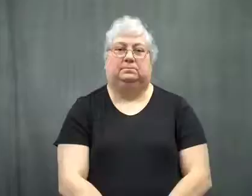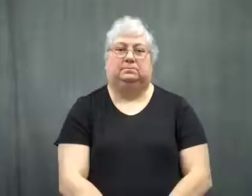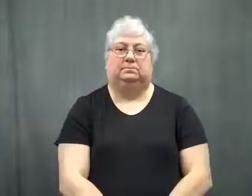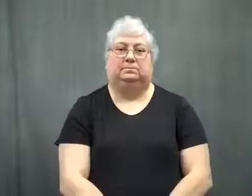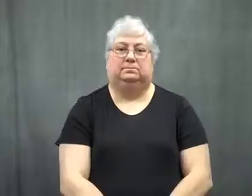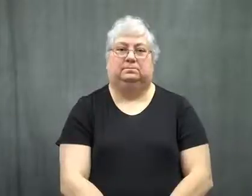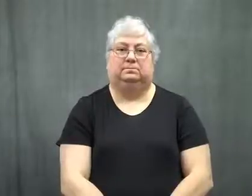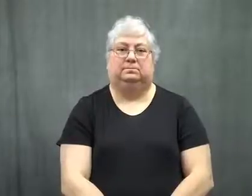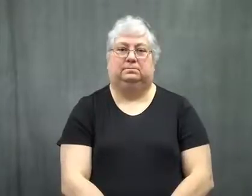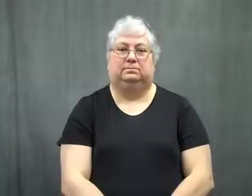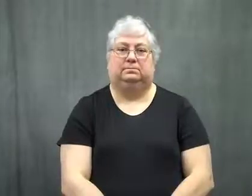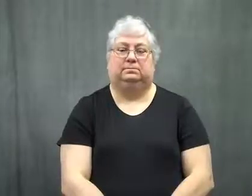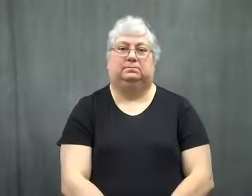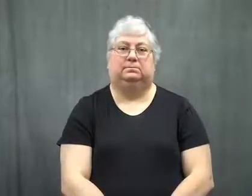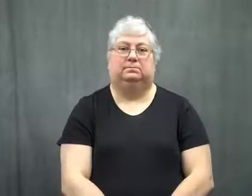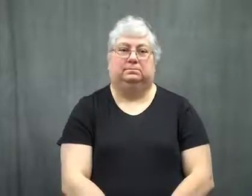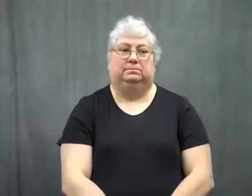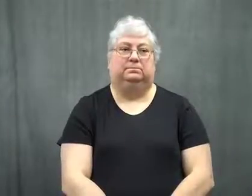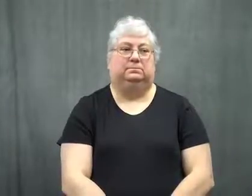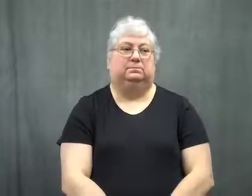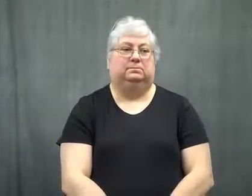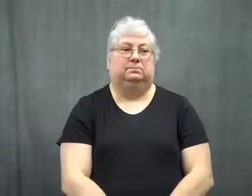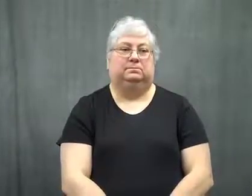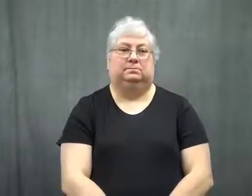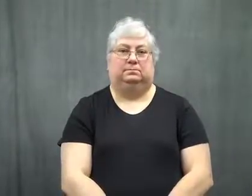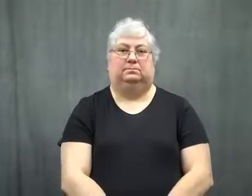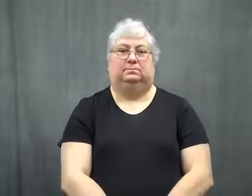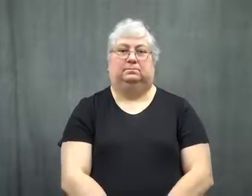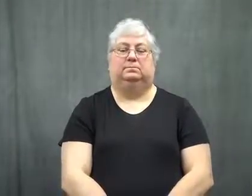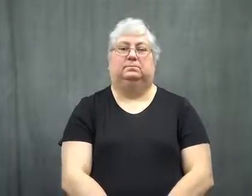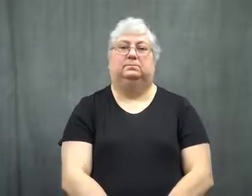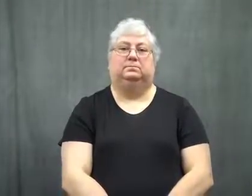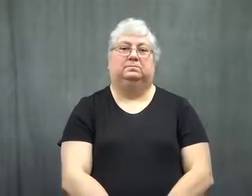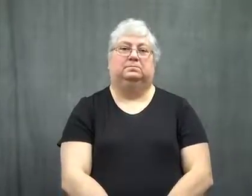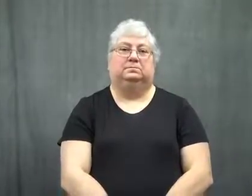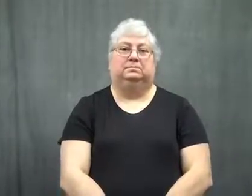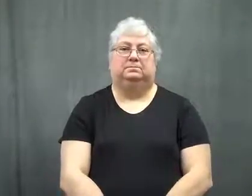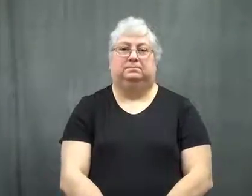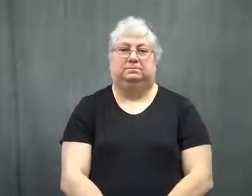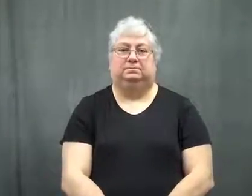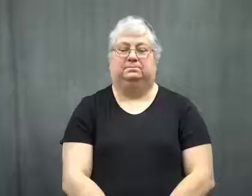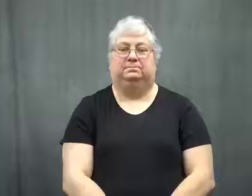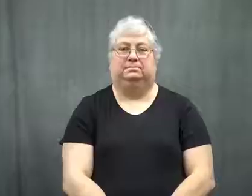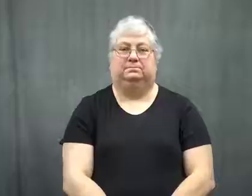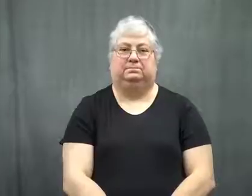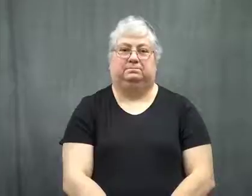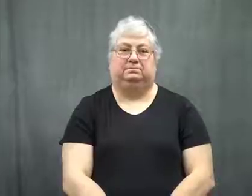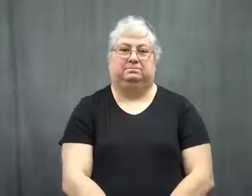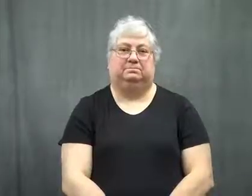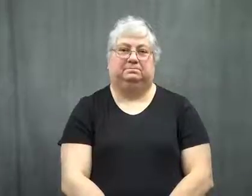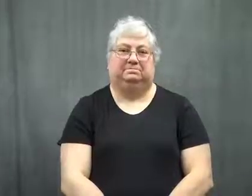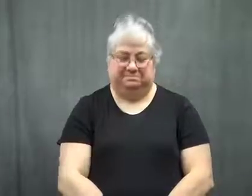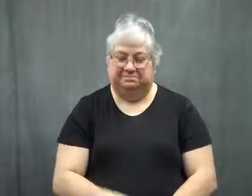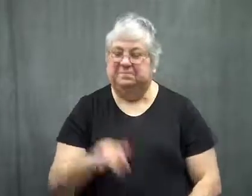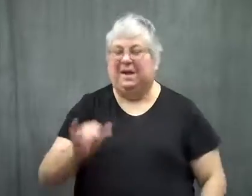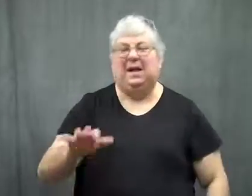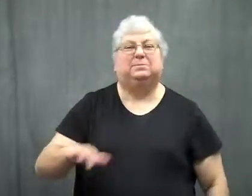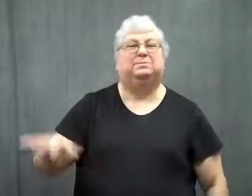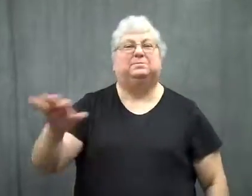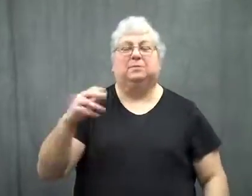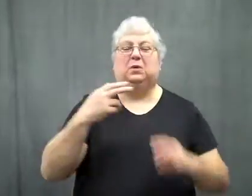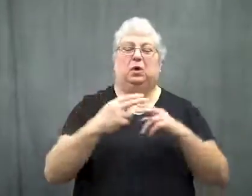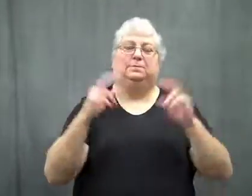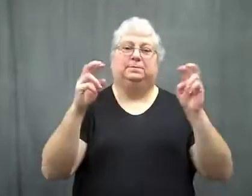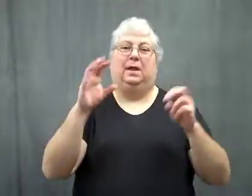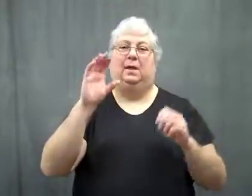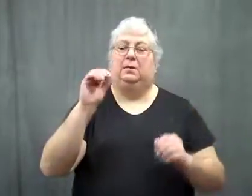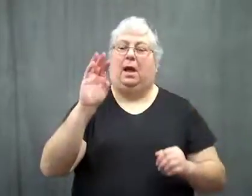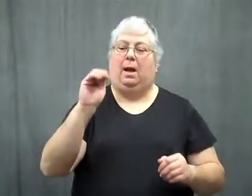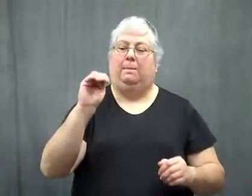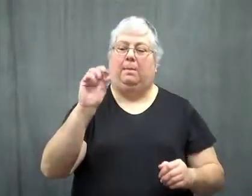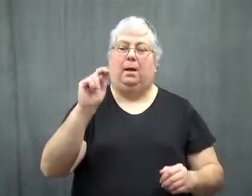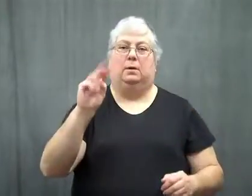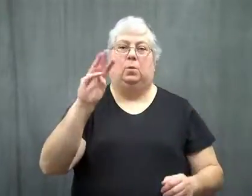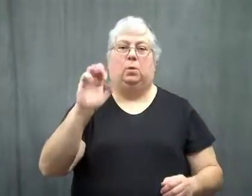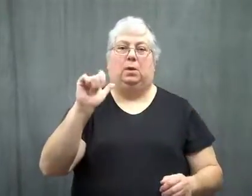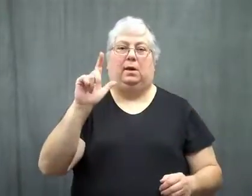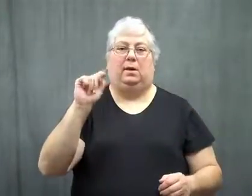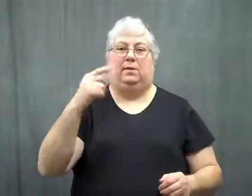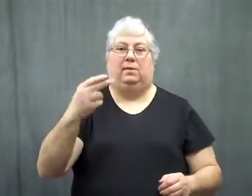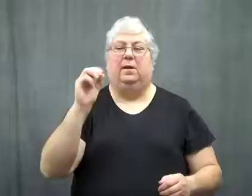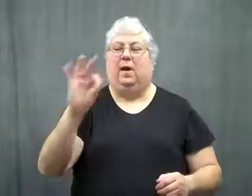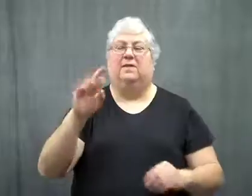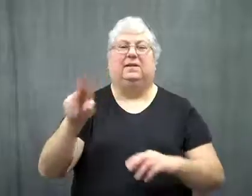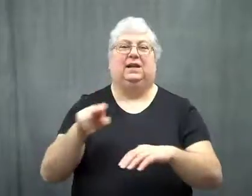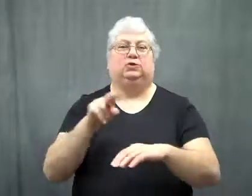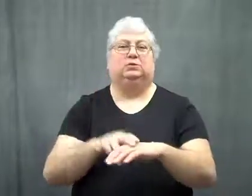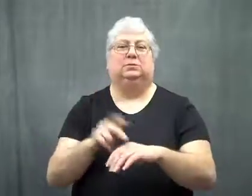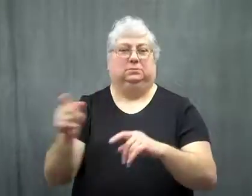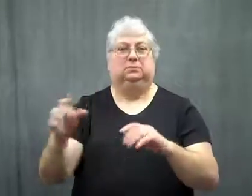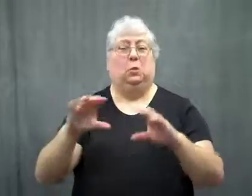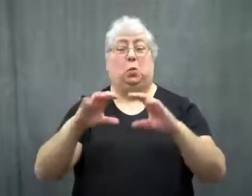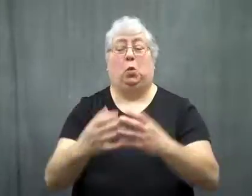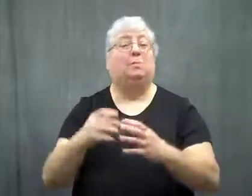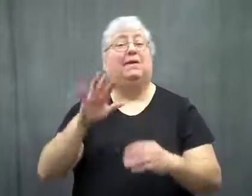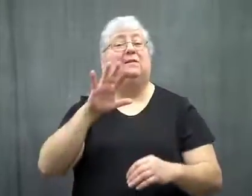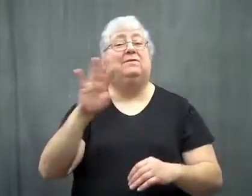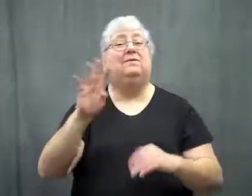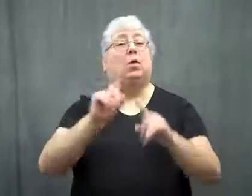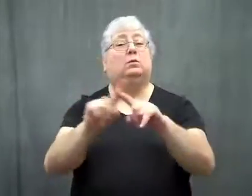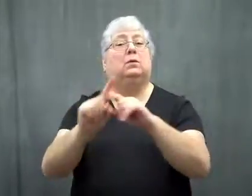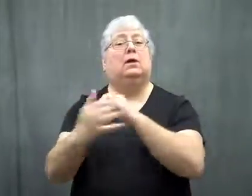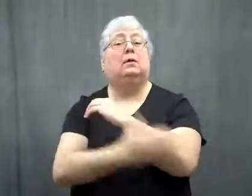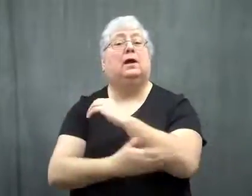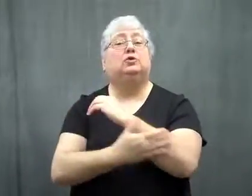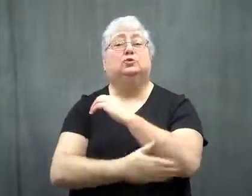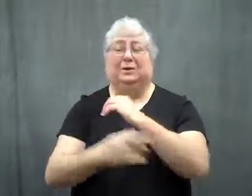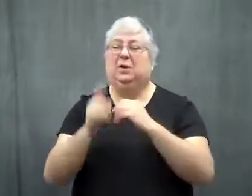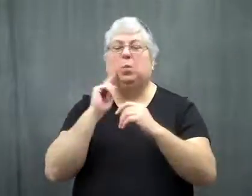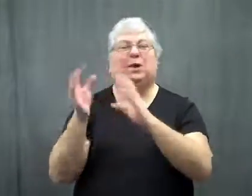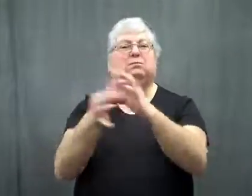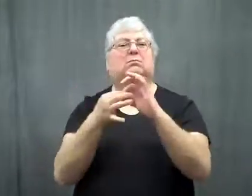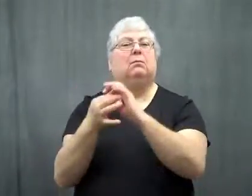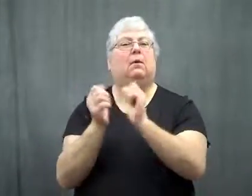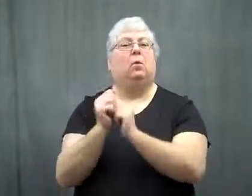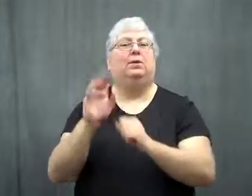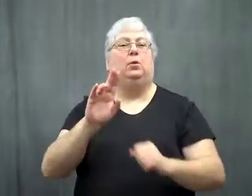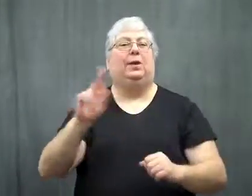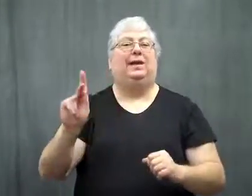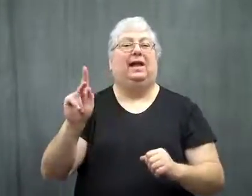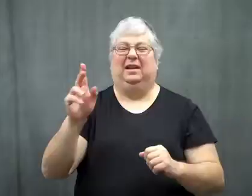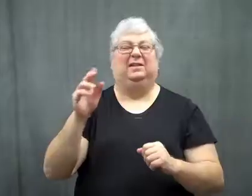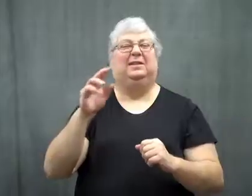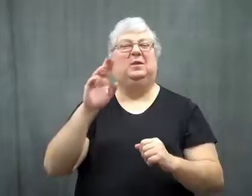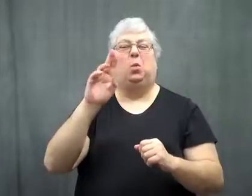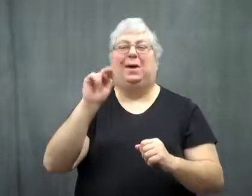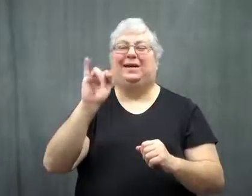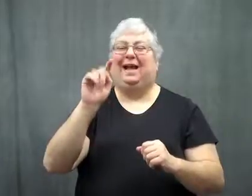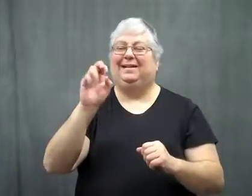The Commonwealth of Nations is a group of 54 countries.